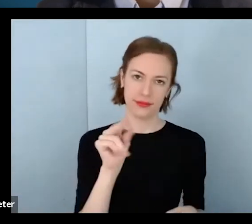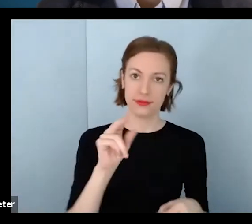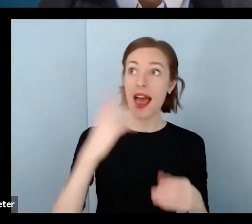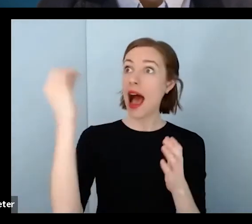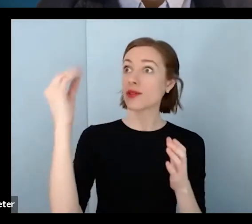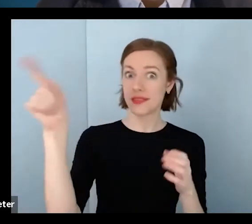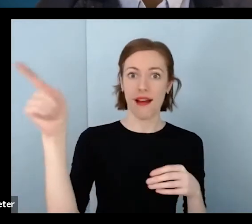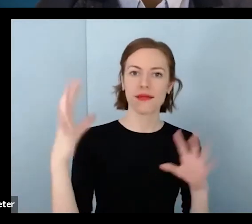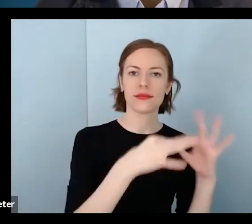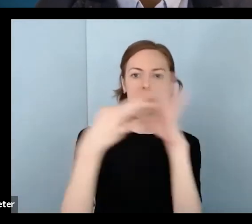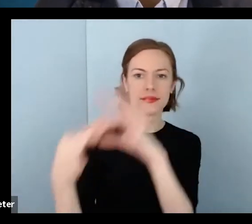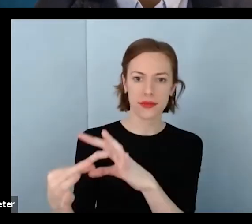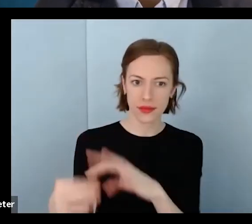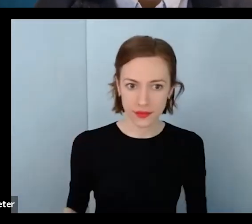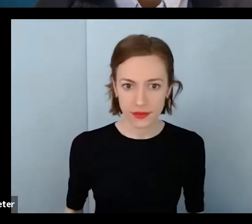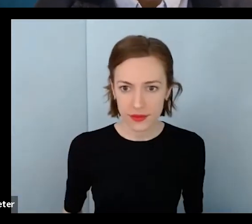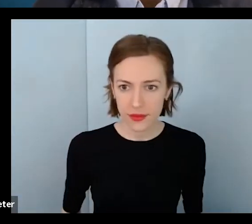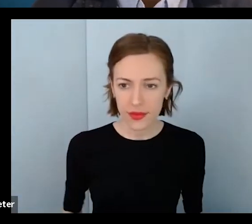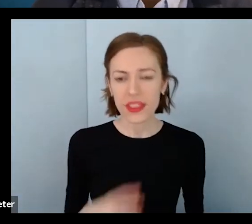time, in the recommender system.